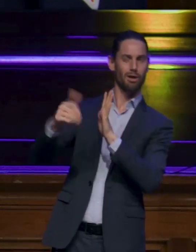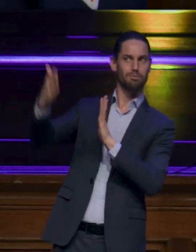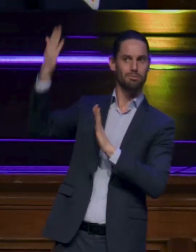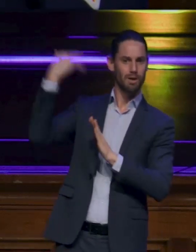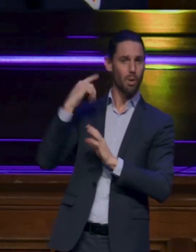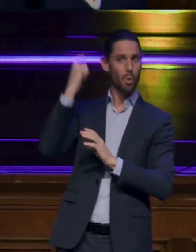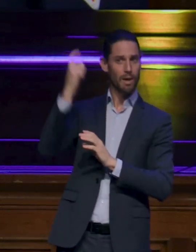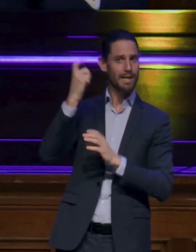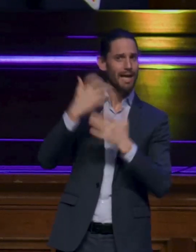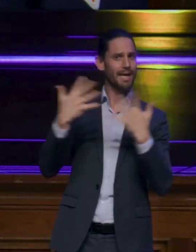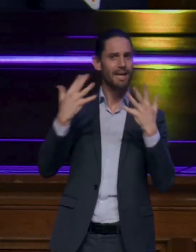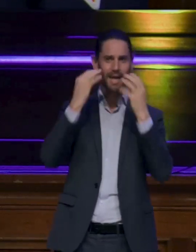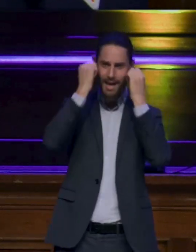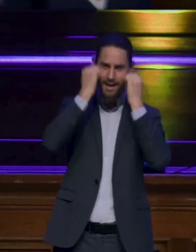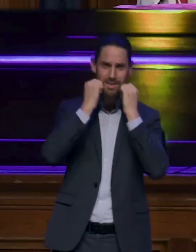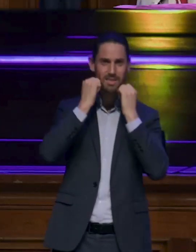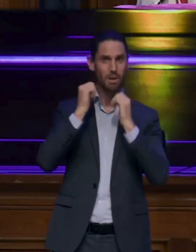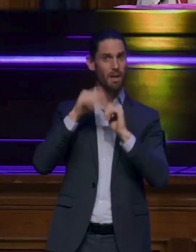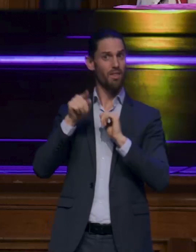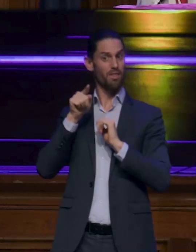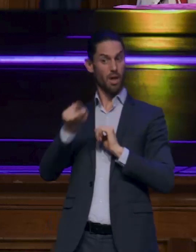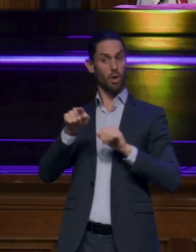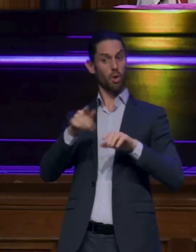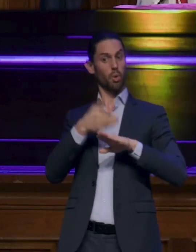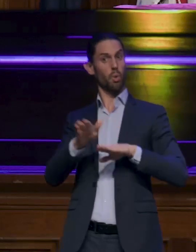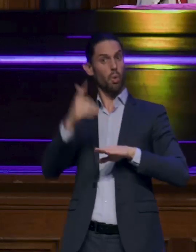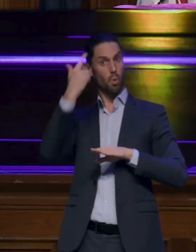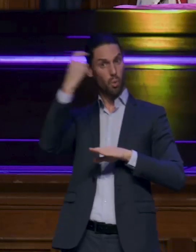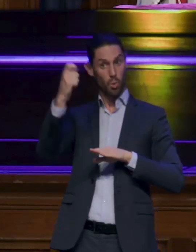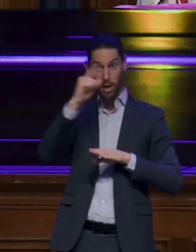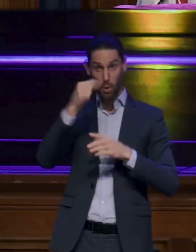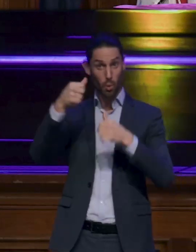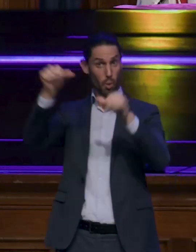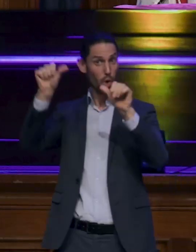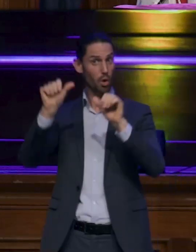evidence of that sort of logic working I see hope every day I'm and I'm a I'm an